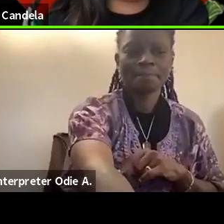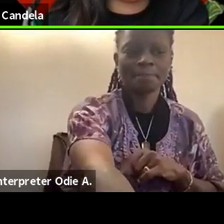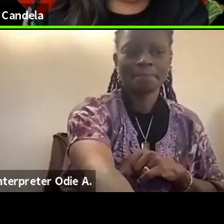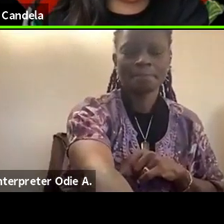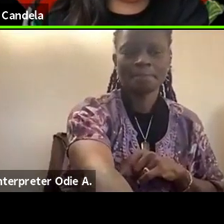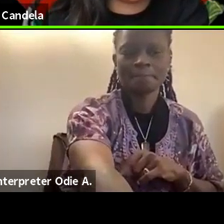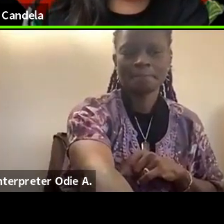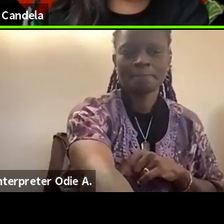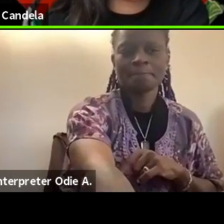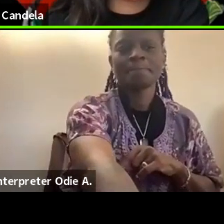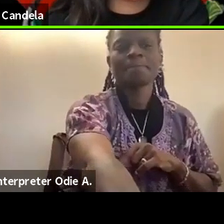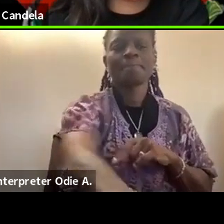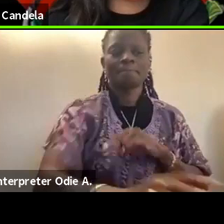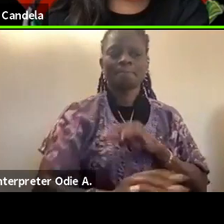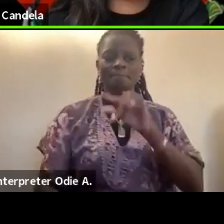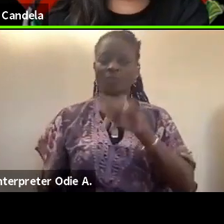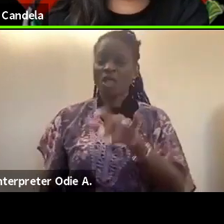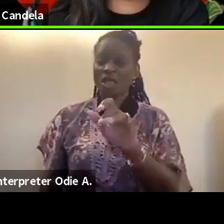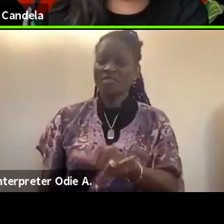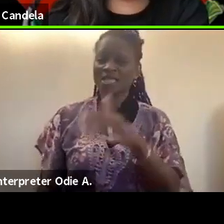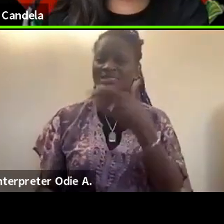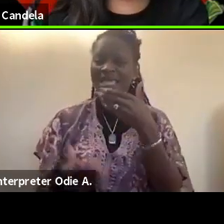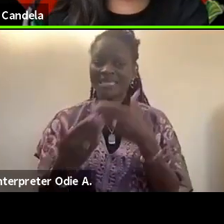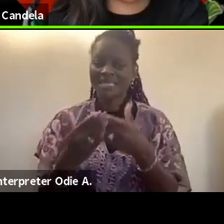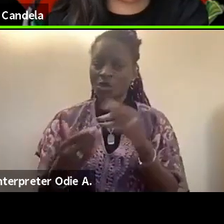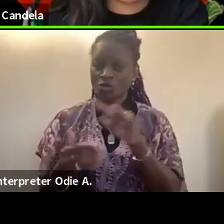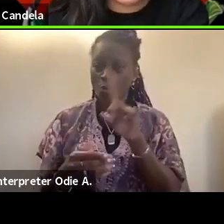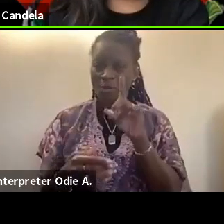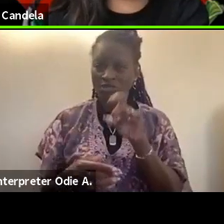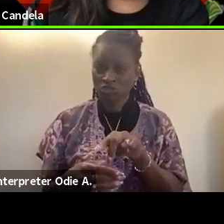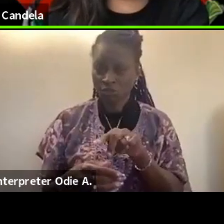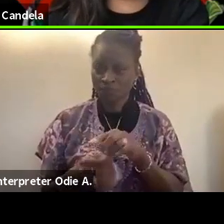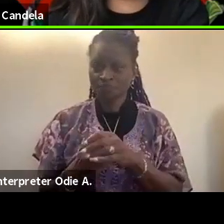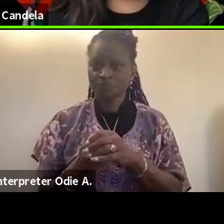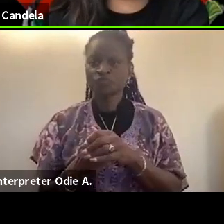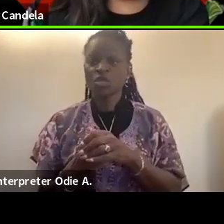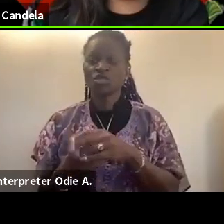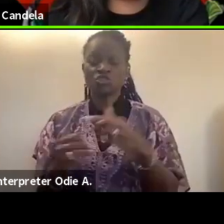And it really allows us to enter the conversation today. So I'm going to refer back to a definition